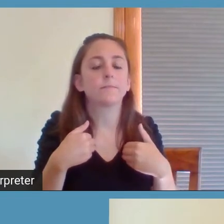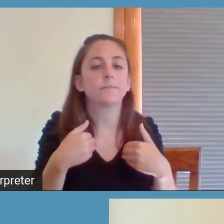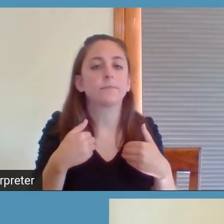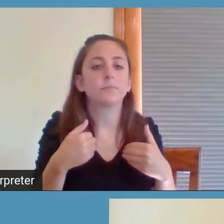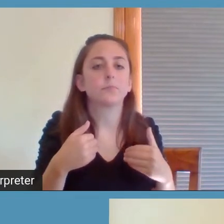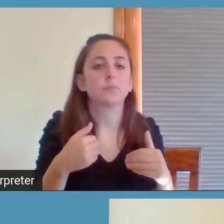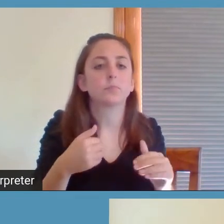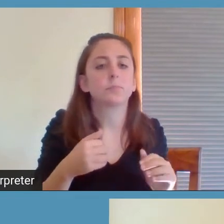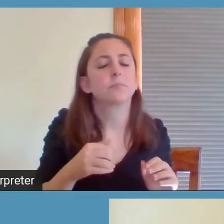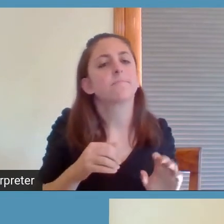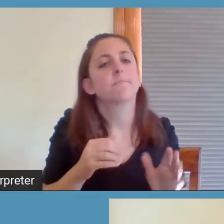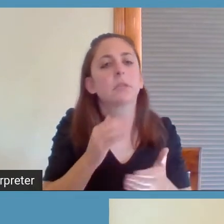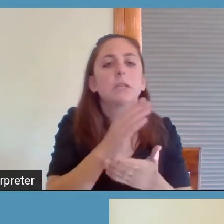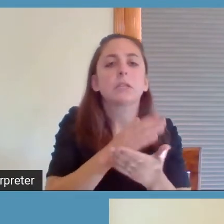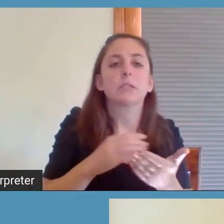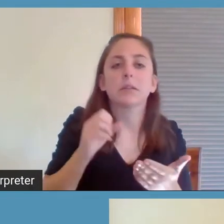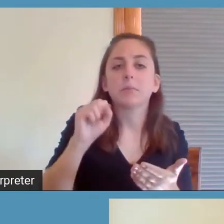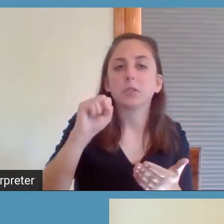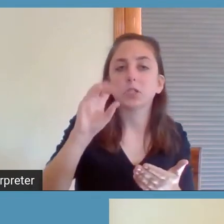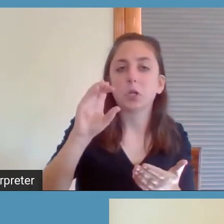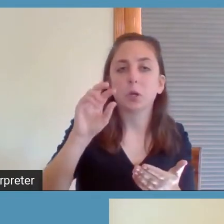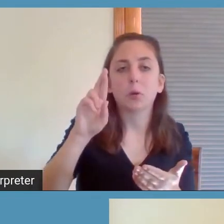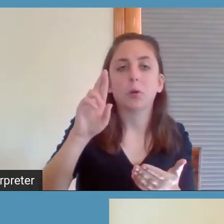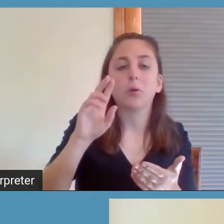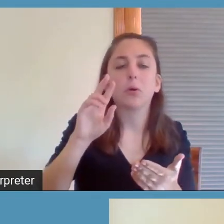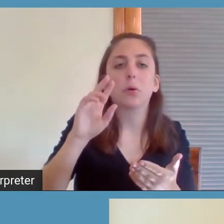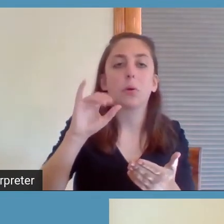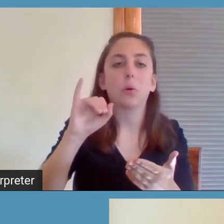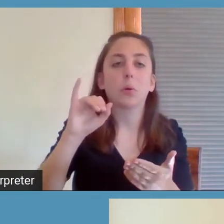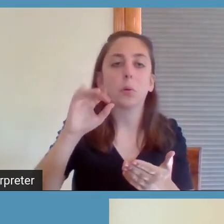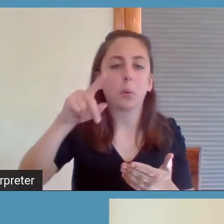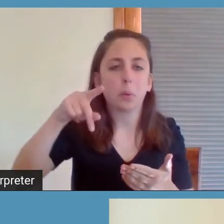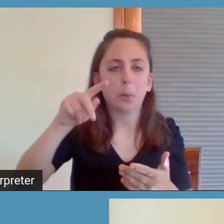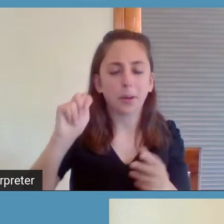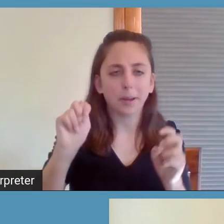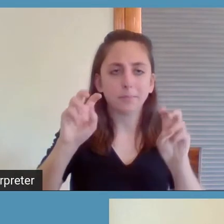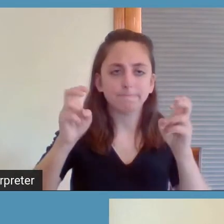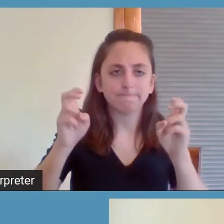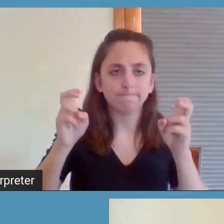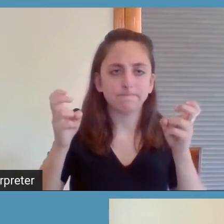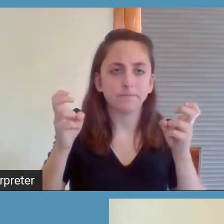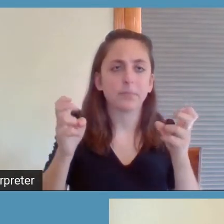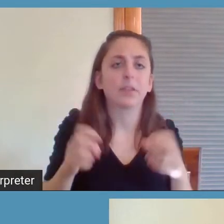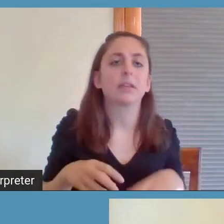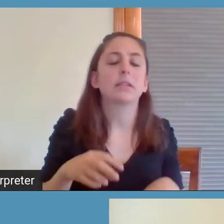of script that read how many people give you kind of a number or how many times people pass through